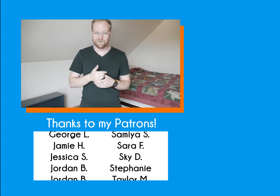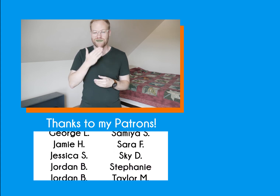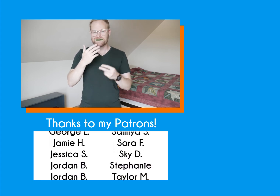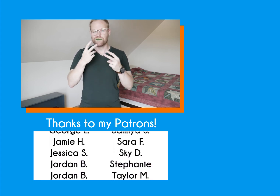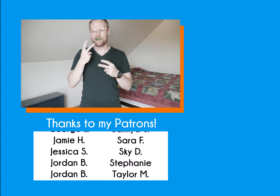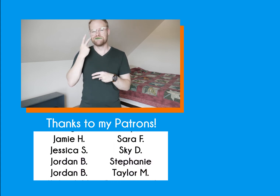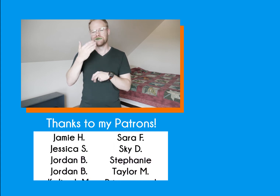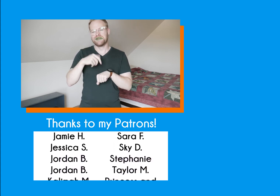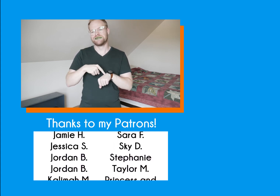Thanks for watching, see you next time.